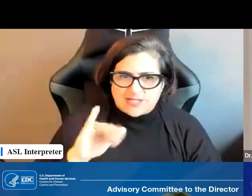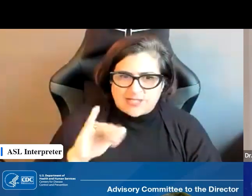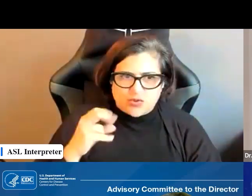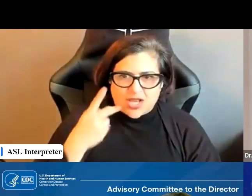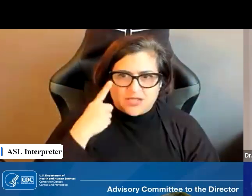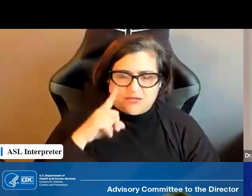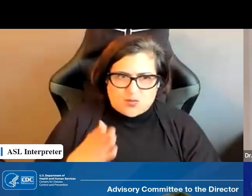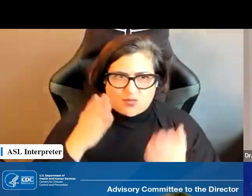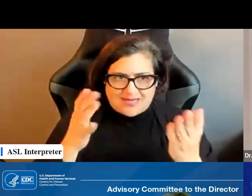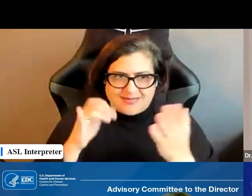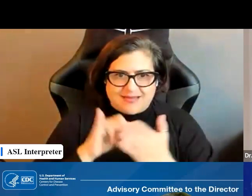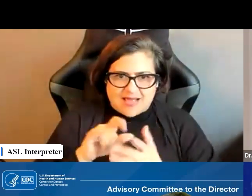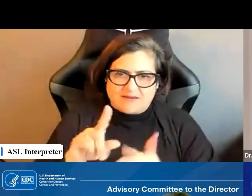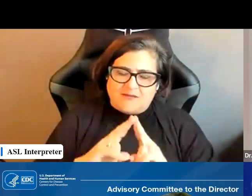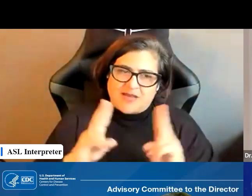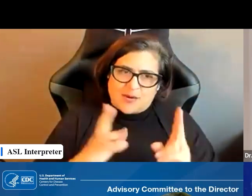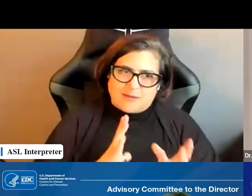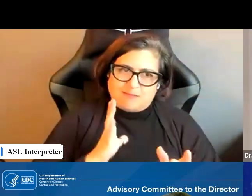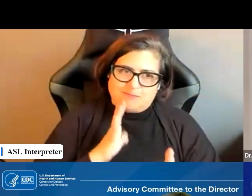You raised it more eloquently than I was going to.